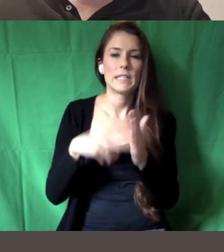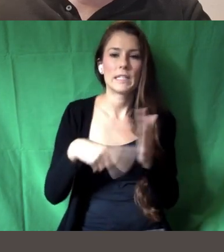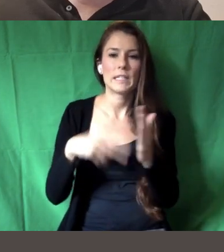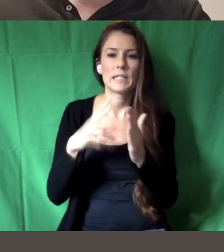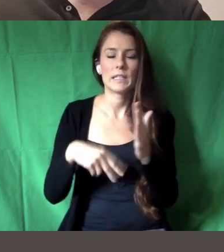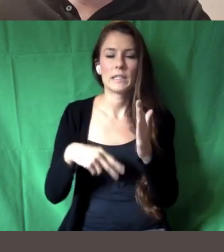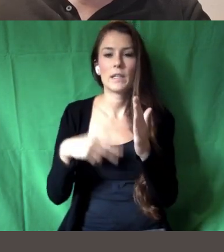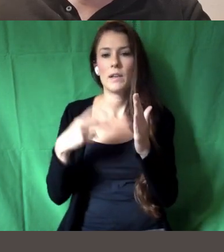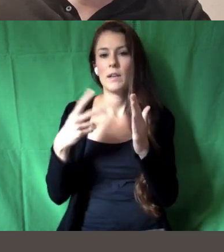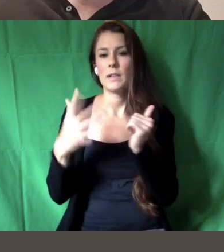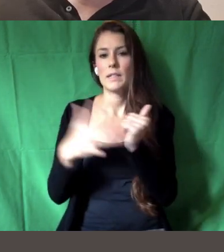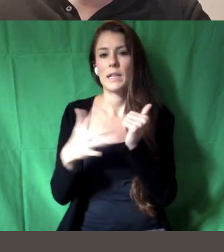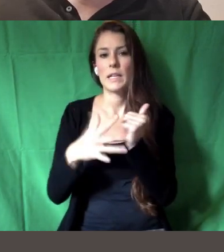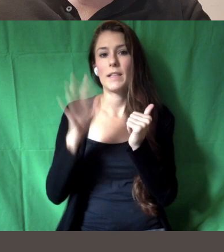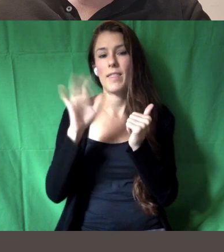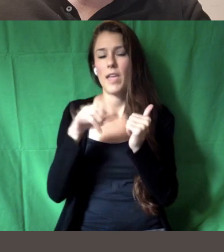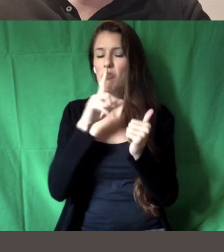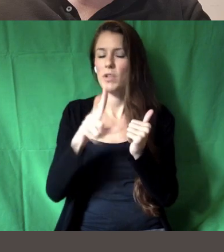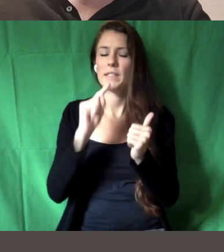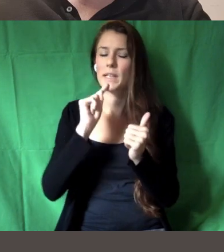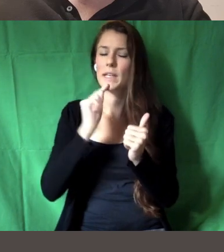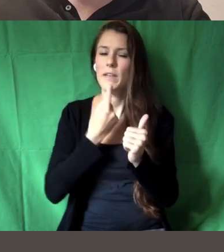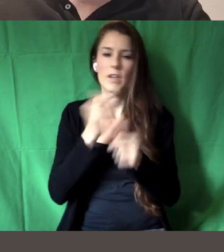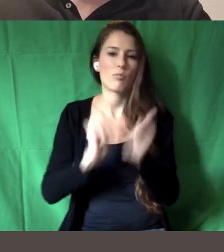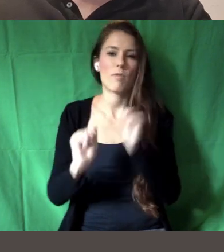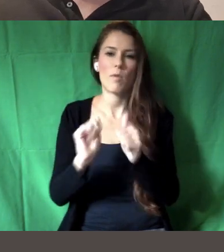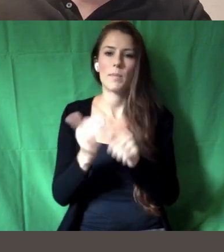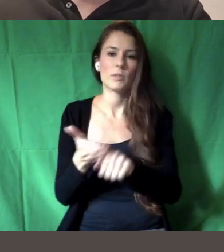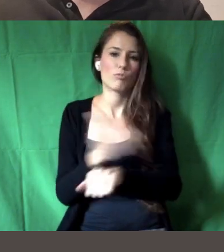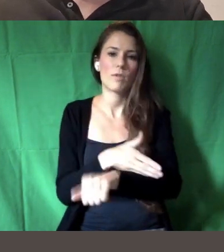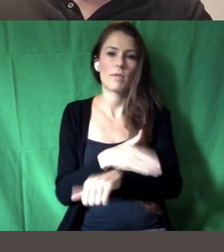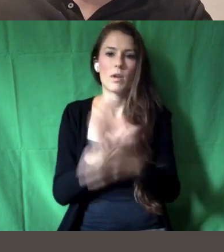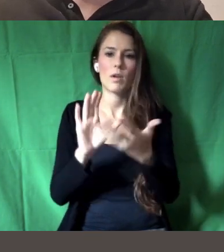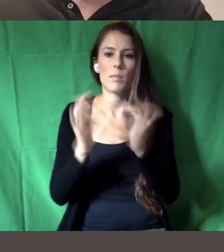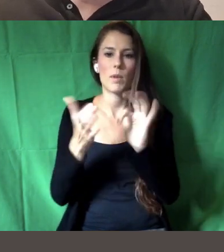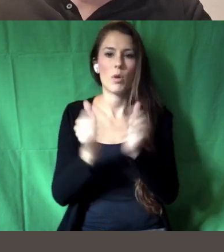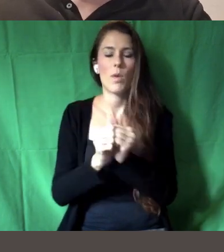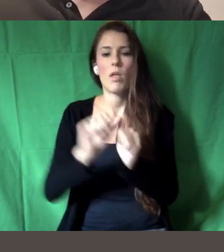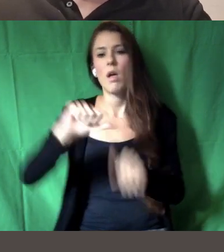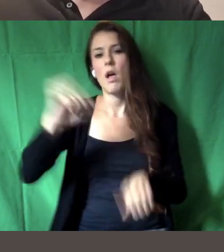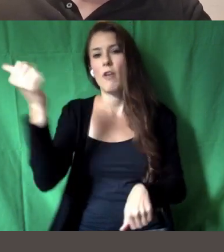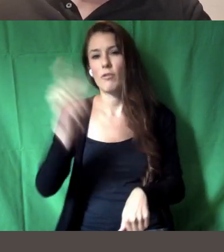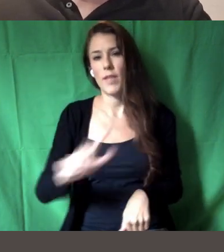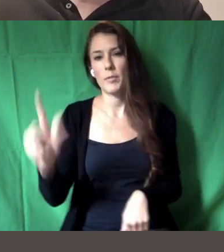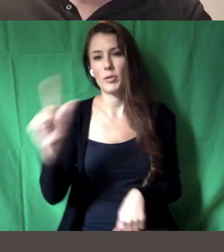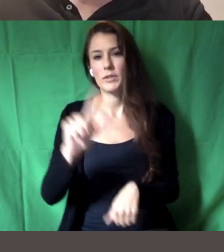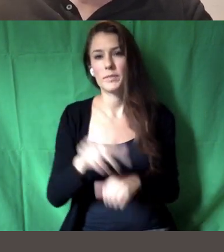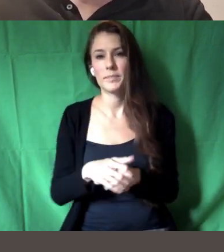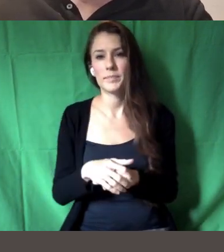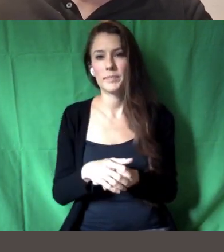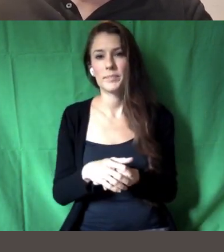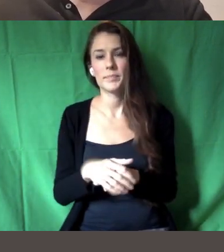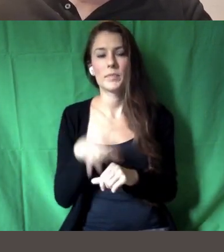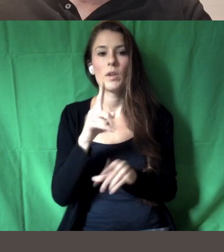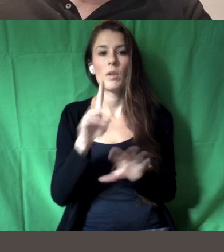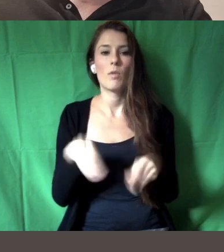to very significant performance improvements, comparative to all other libraries. It provides